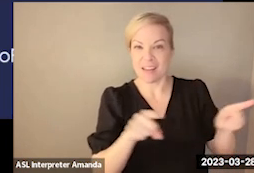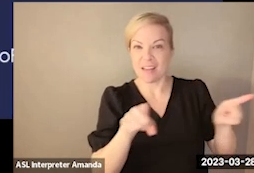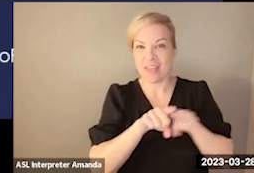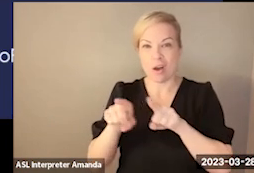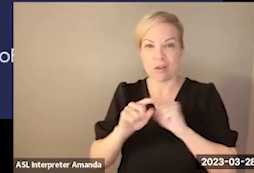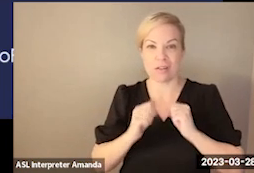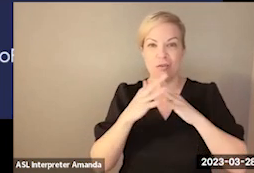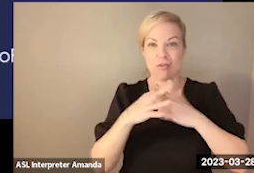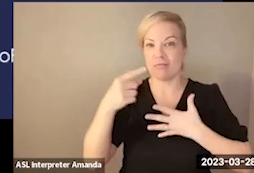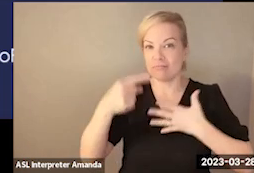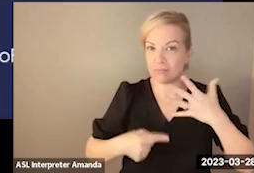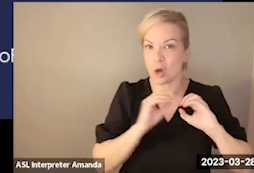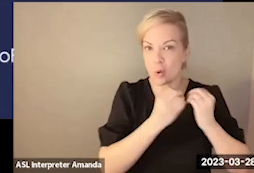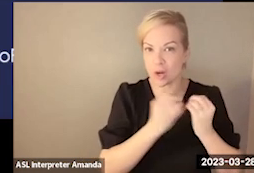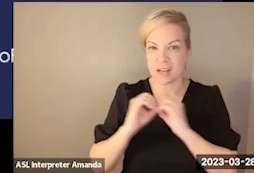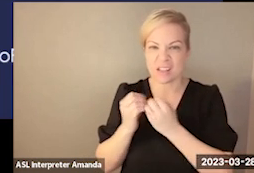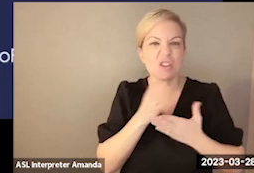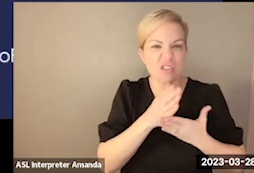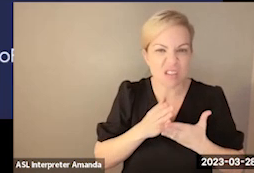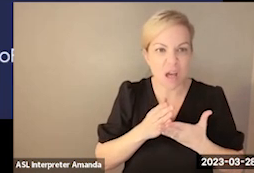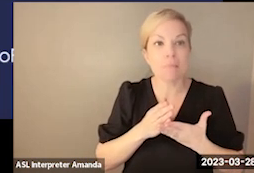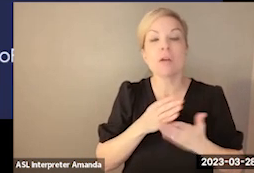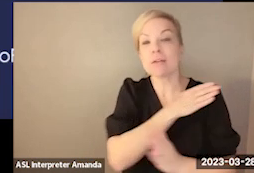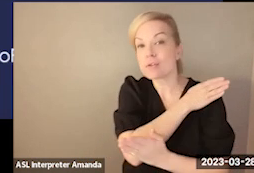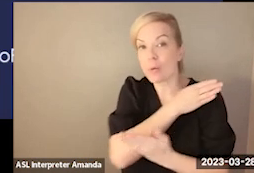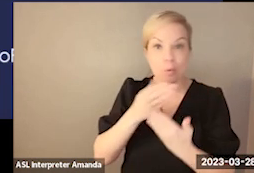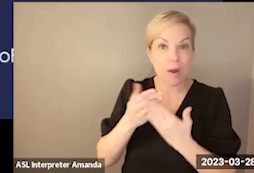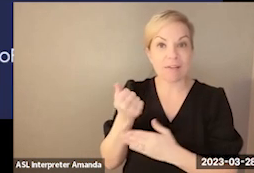Debbie Stine, Science & Technology Policy Academy: So by the 1944, and around World War 2